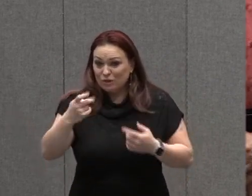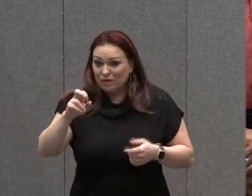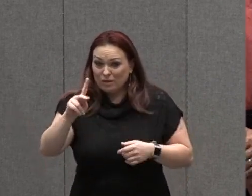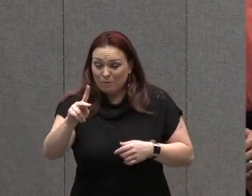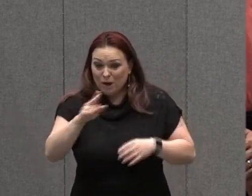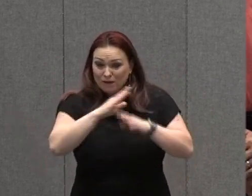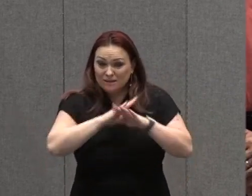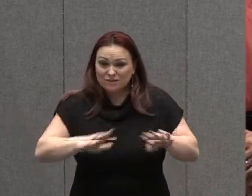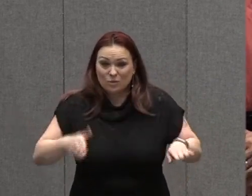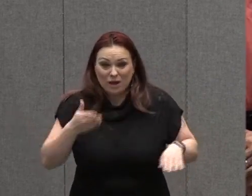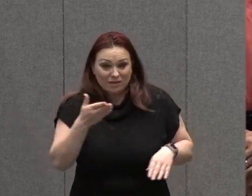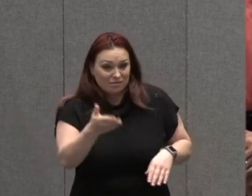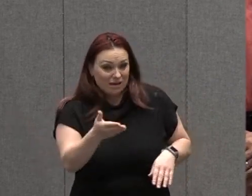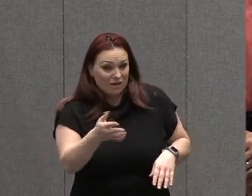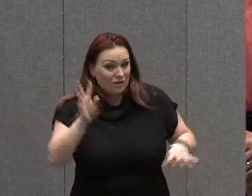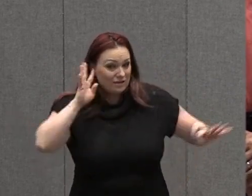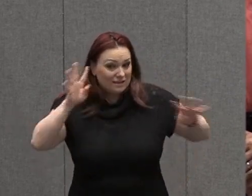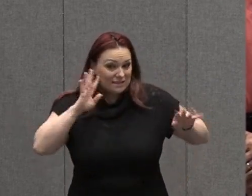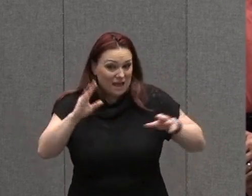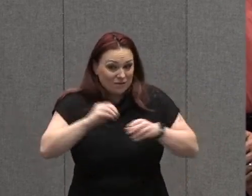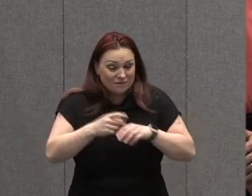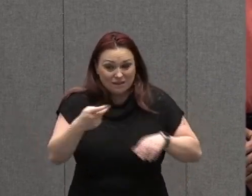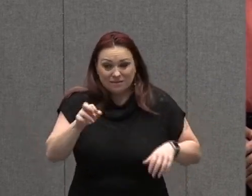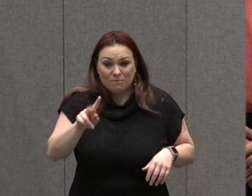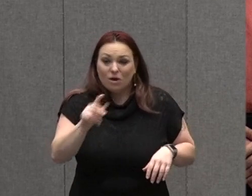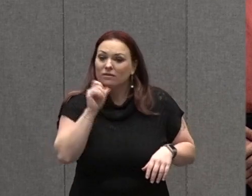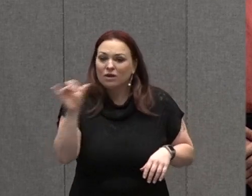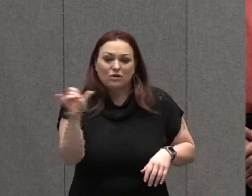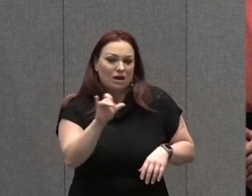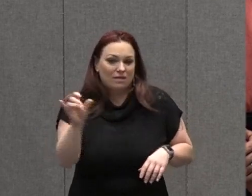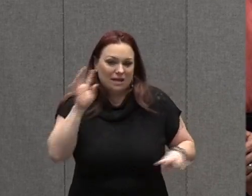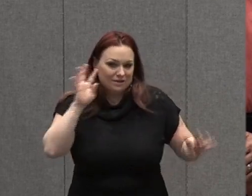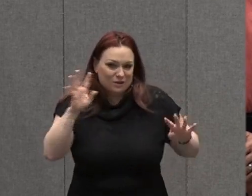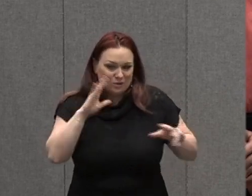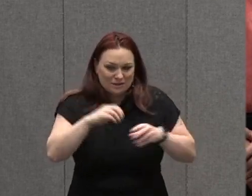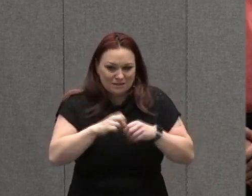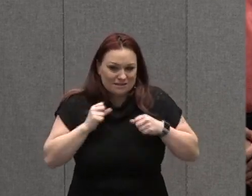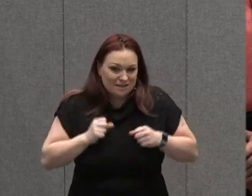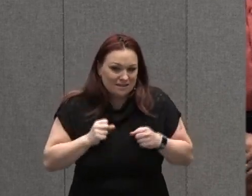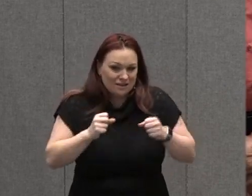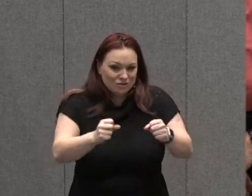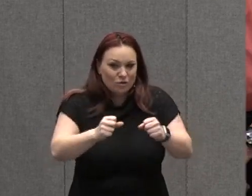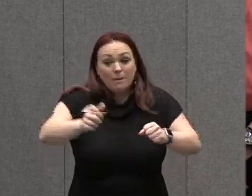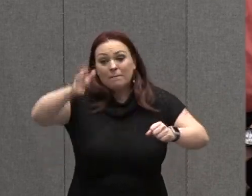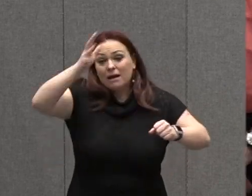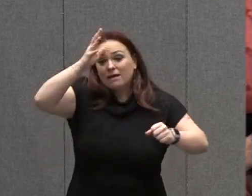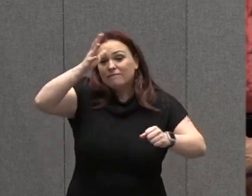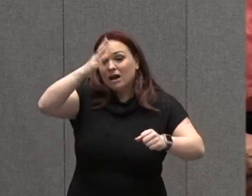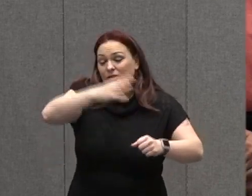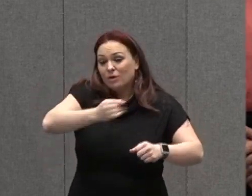The sounds in the park are not like the noises in the street. My father and I walk down a shady path.